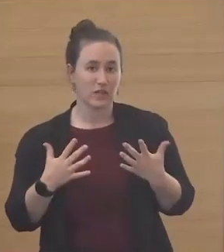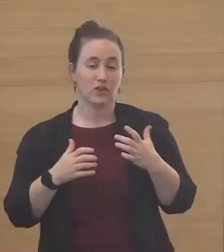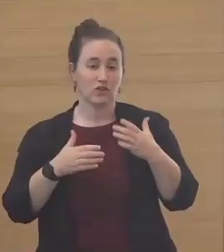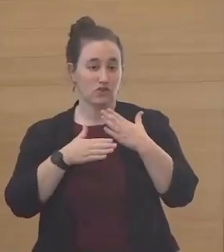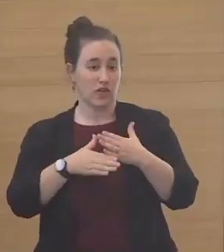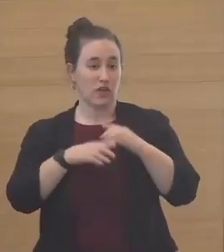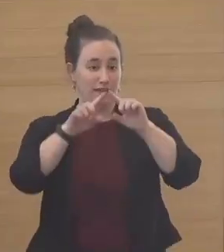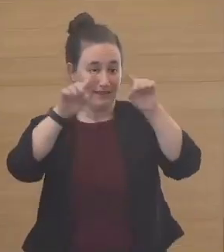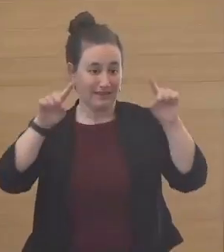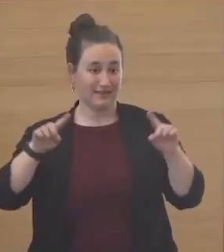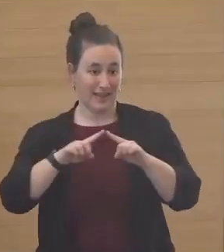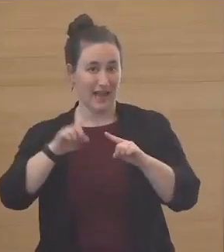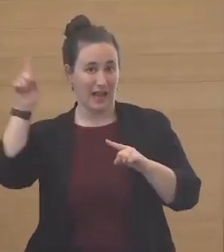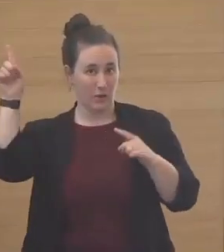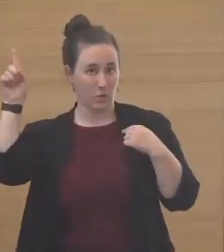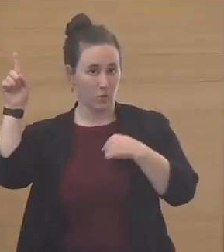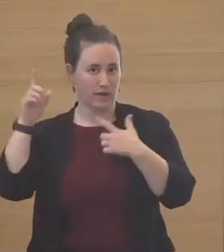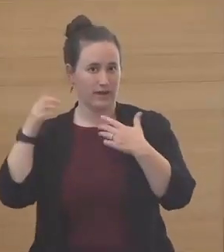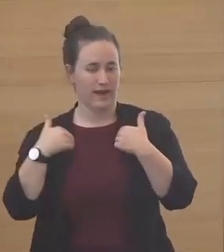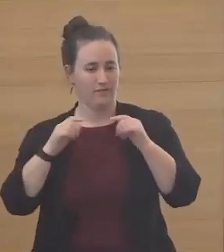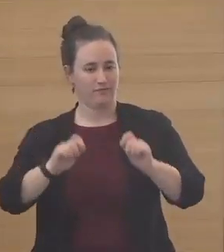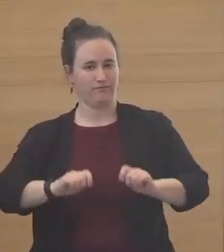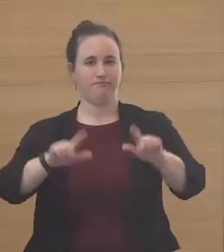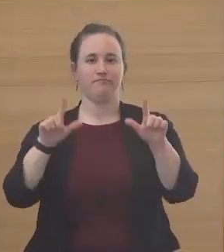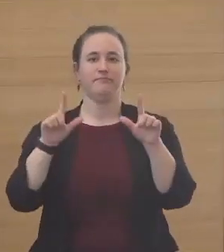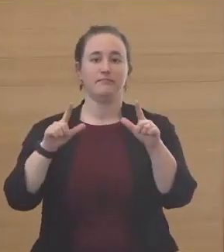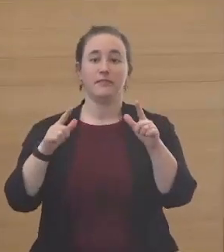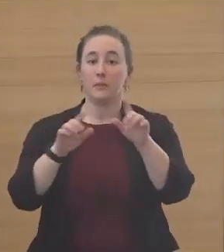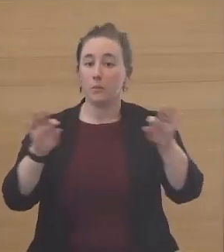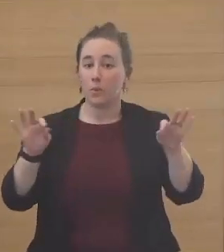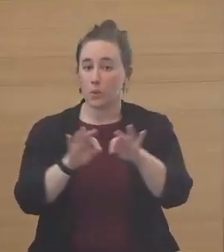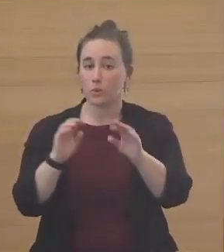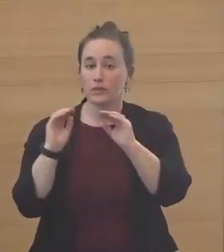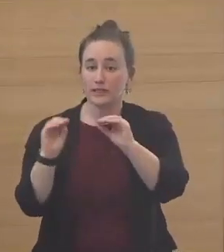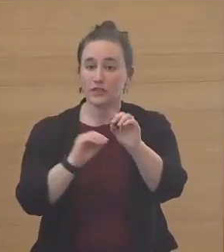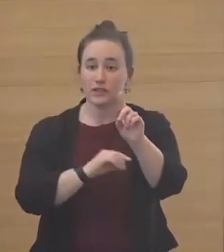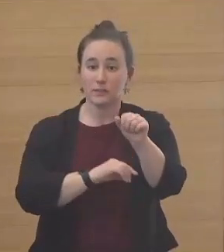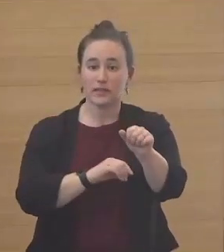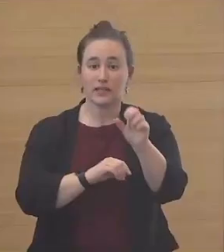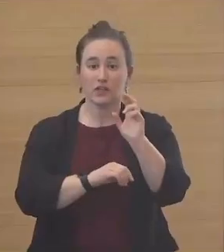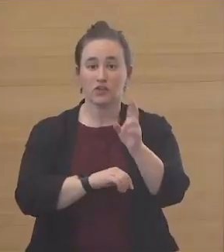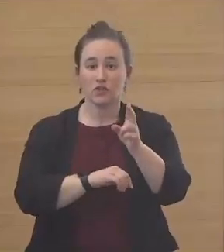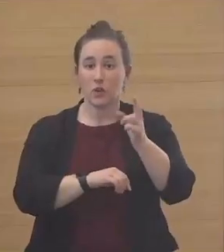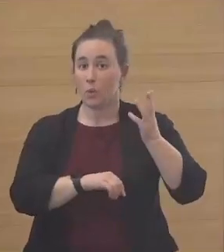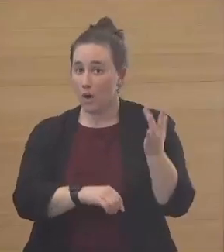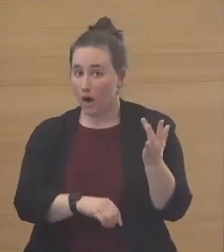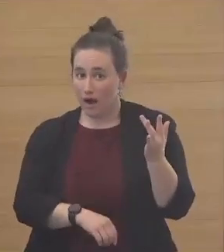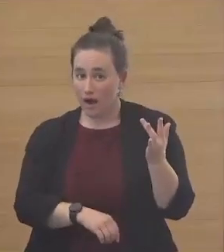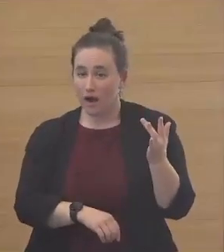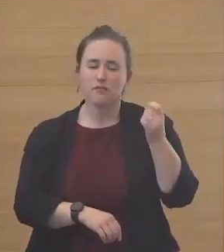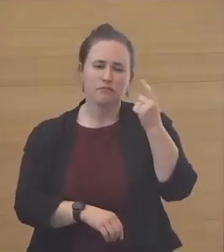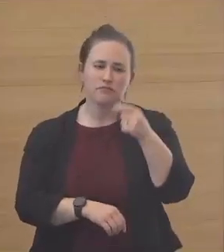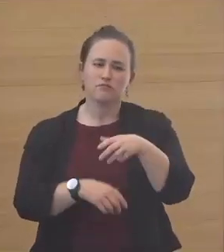I think it's important to teach disability history because... and this group was meeting very regularly on Zoom,